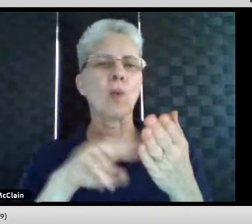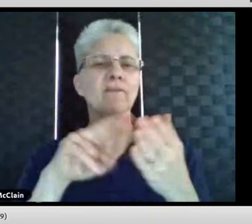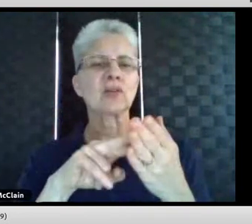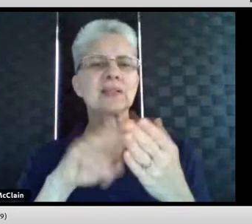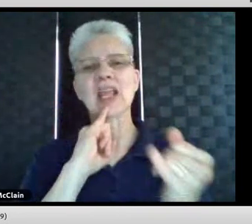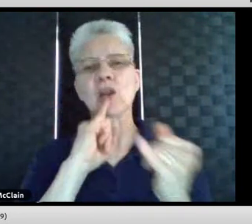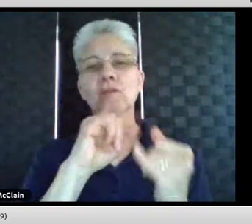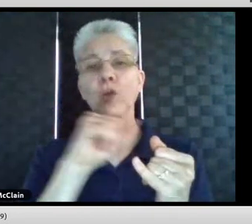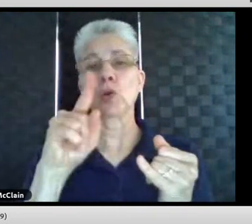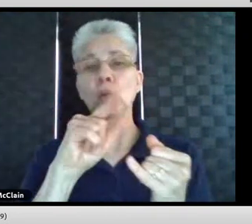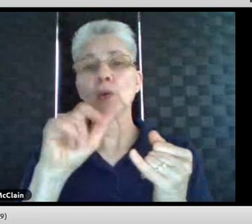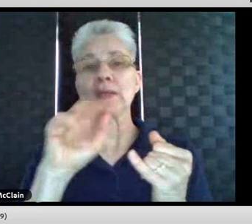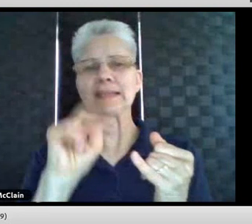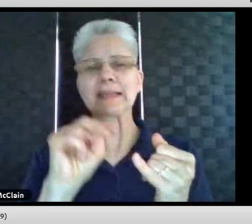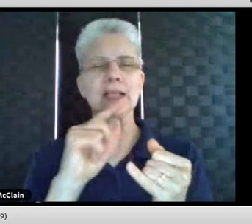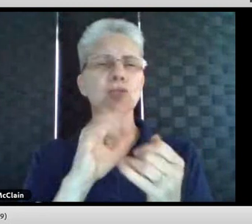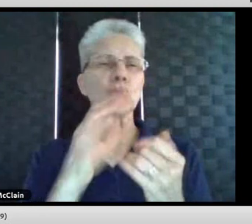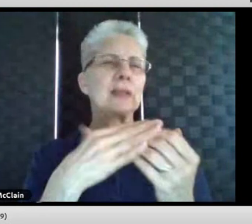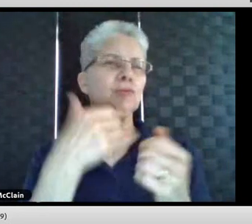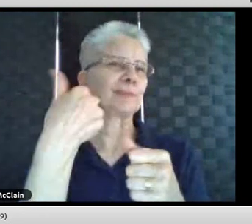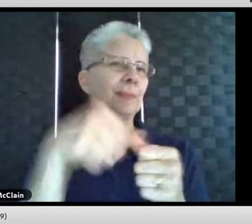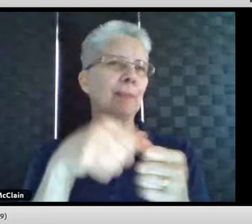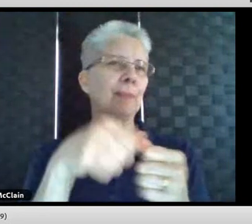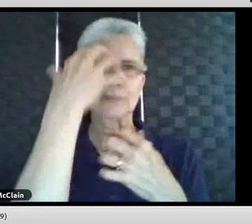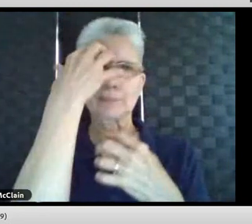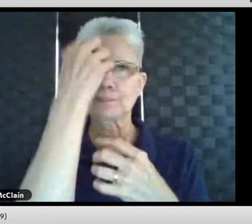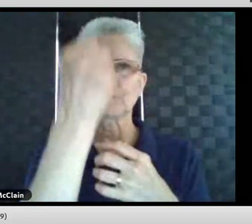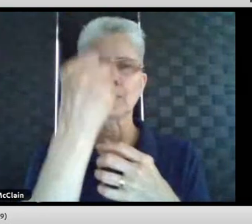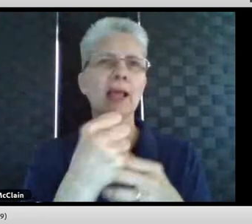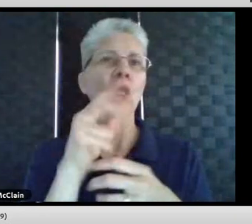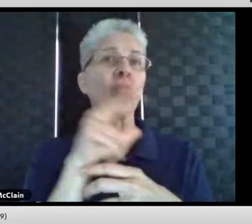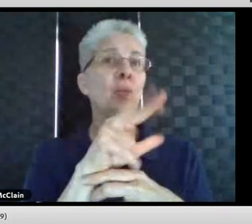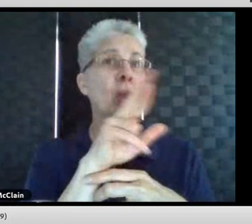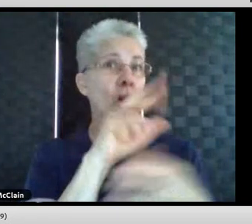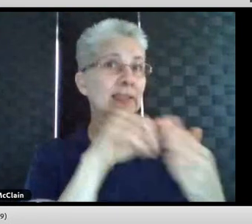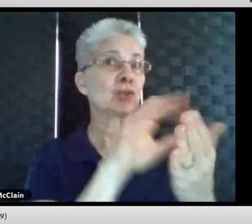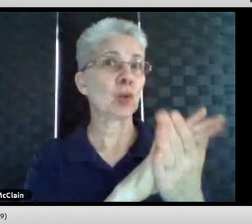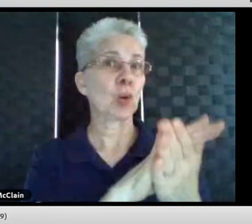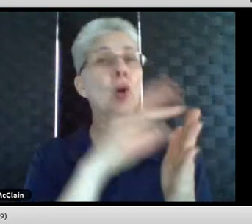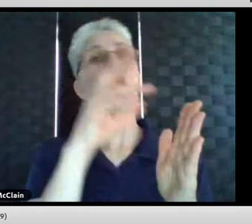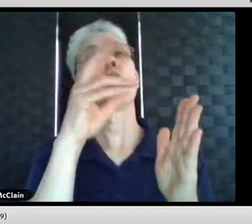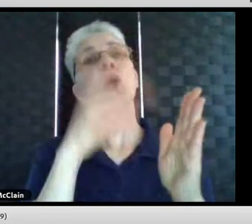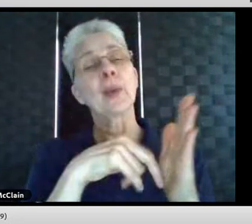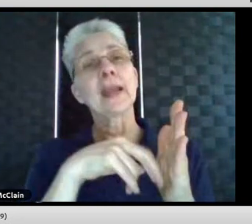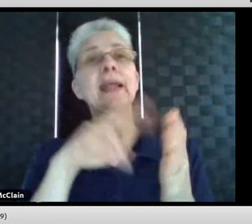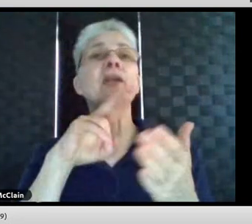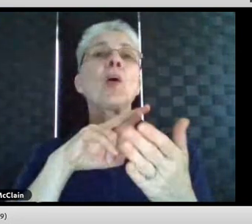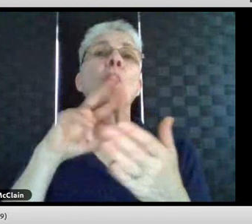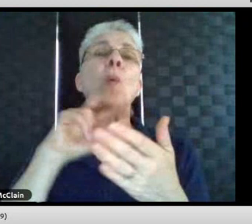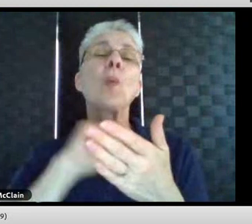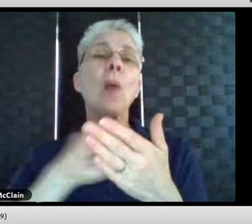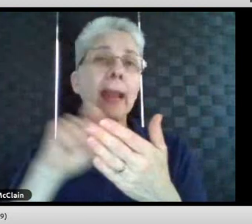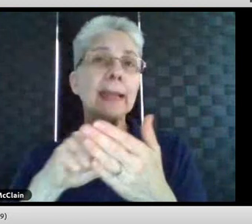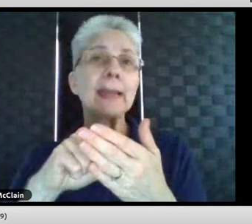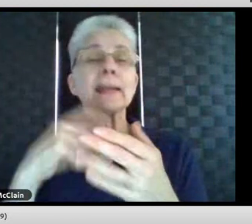because it's so easy to remember. It's kind of like the three Rs in school: reading, writing and arithmetic.